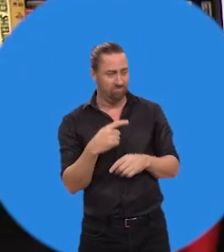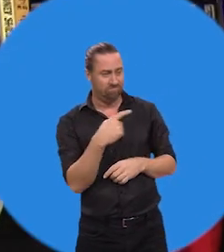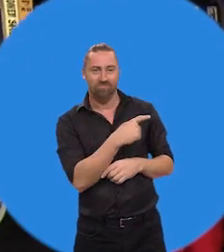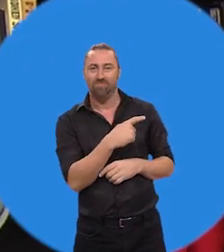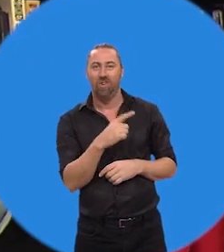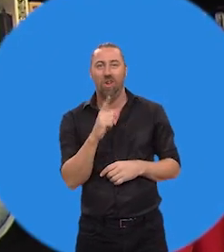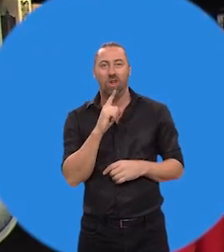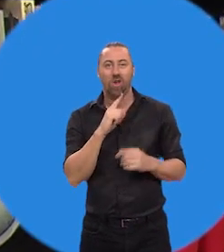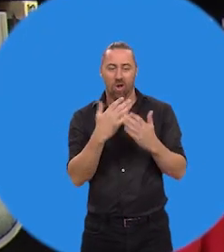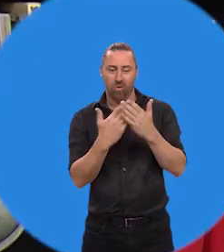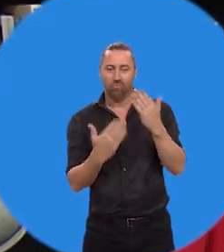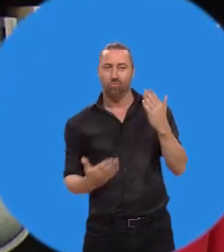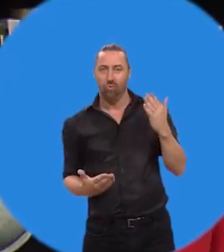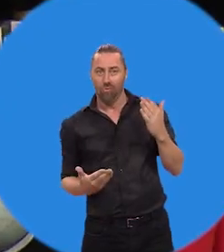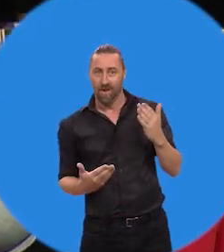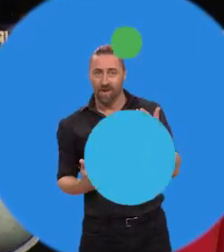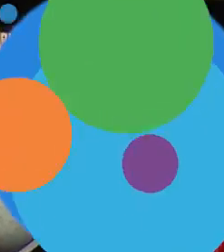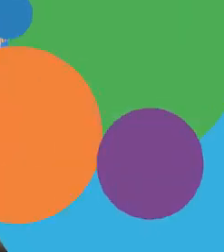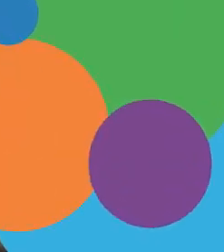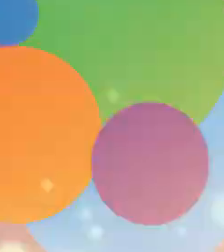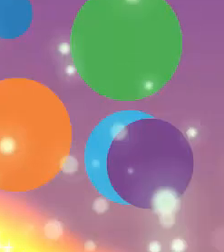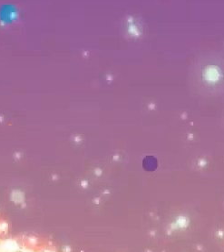for the main character in our next story. (bubbles popping)